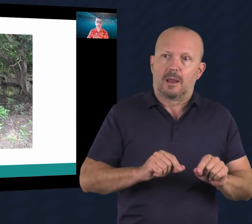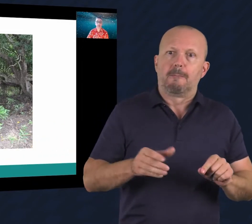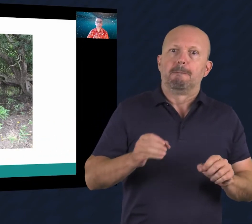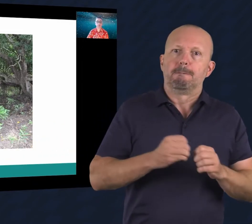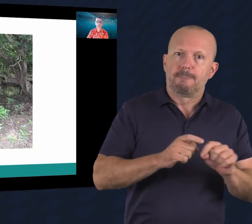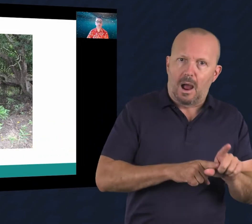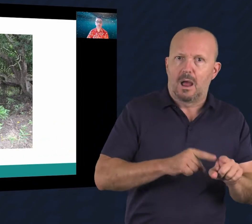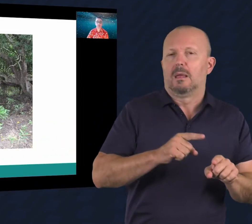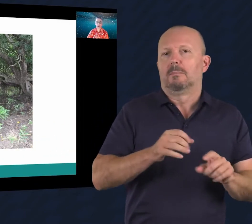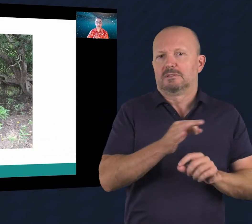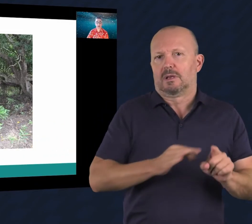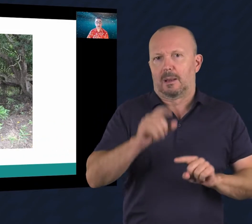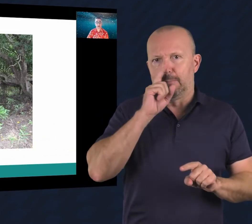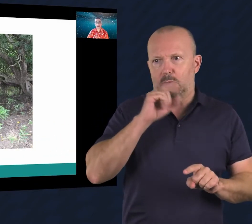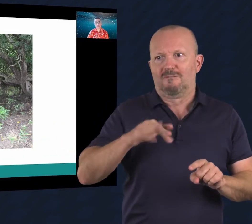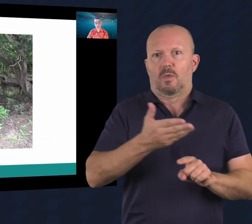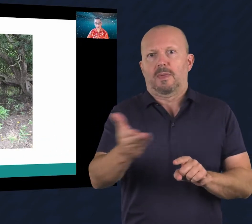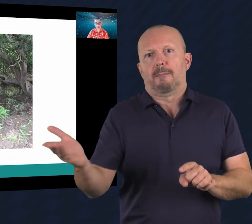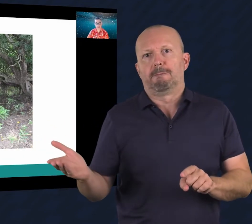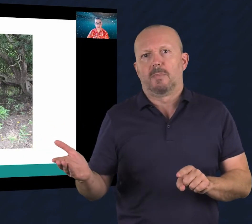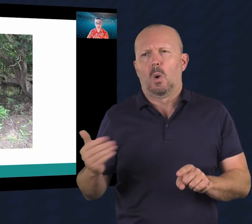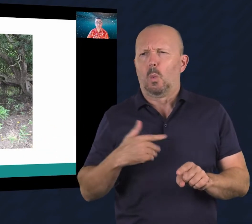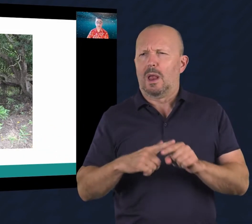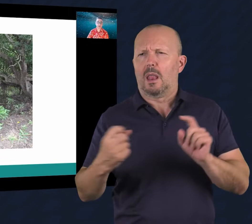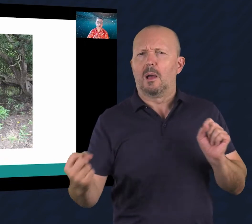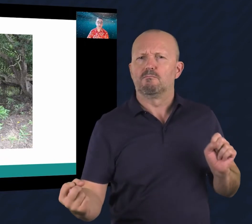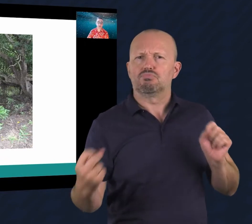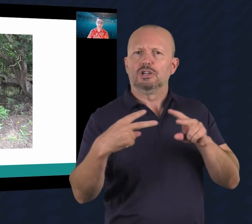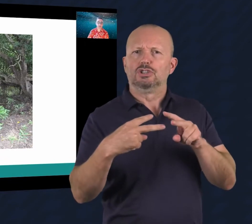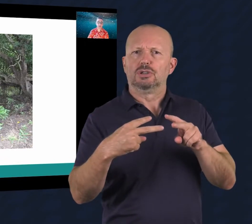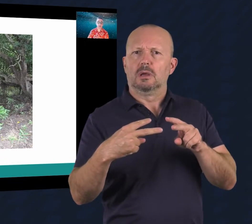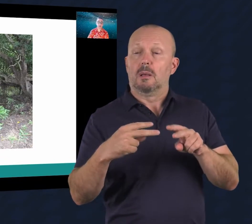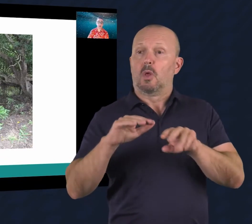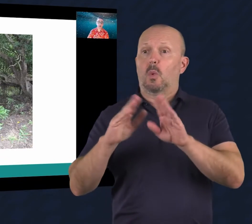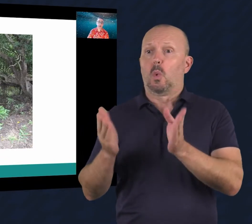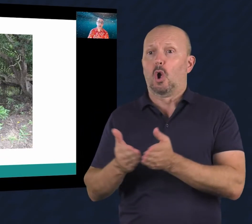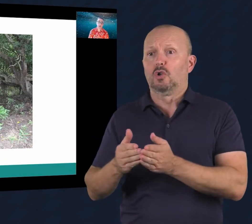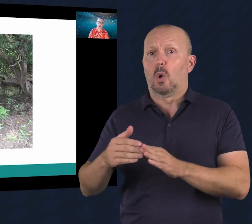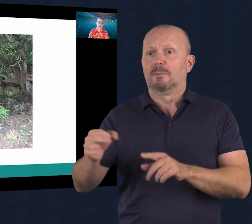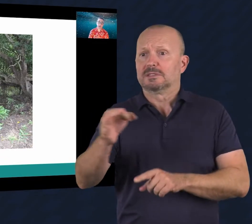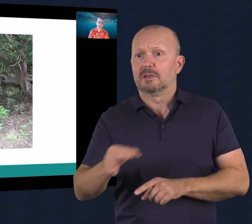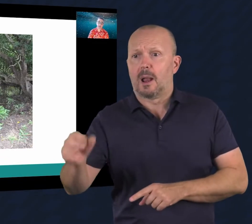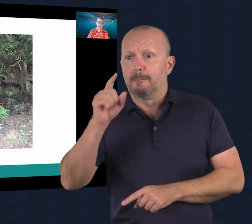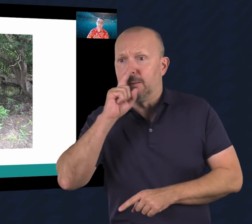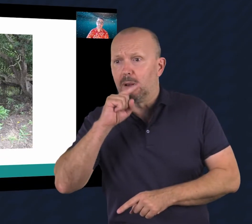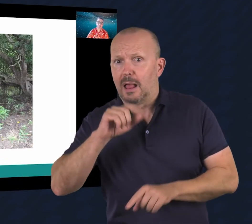The metaphor we use to describe the site is that we are a bridge, a bridge between the worlds of Pacific people, and the worlds of the GLAM sector.